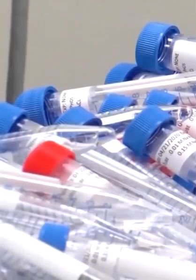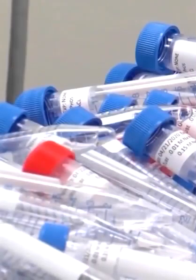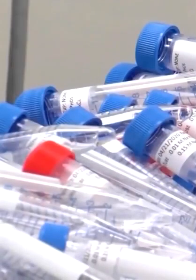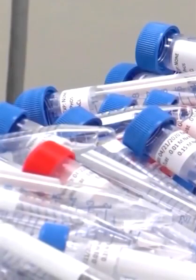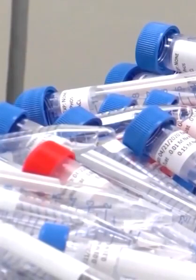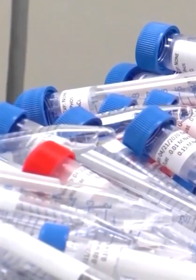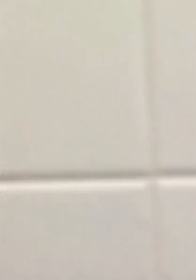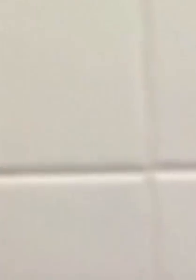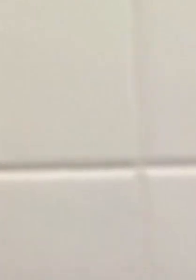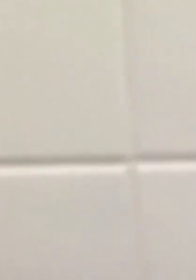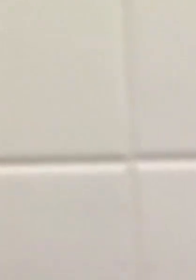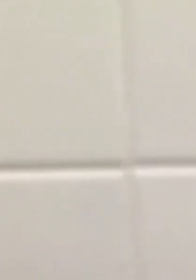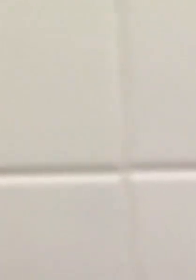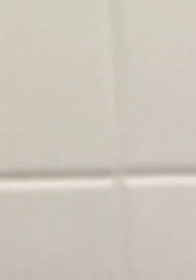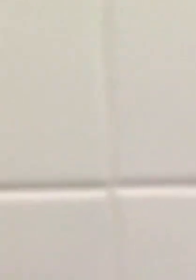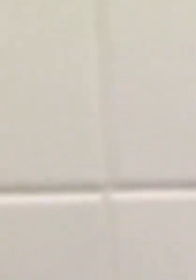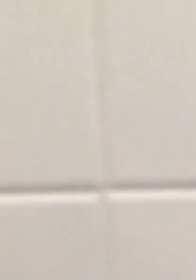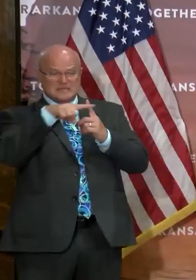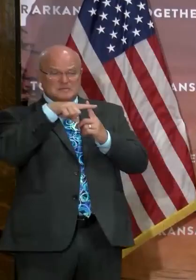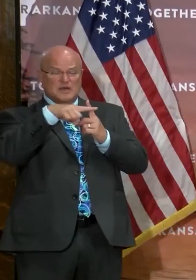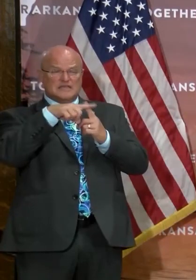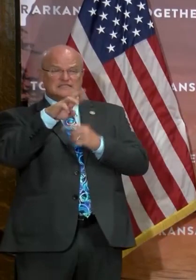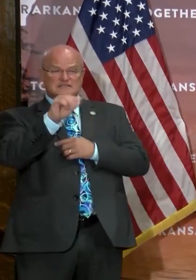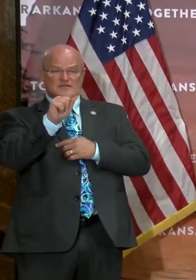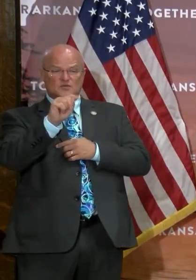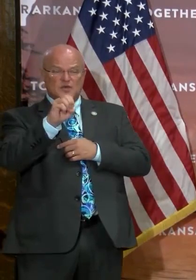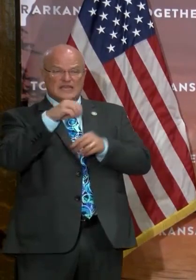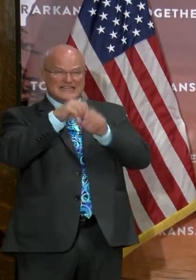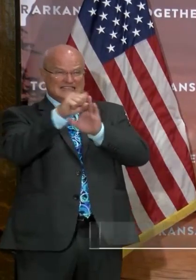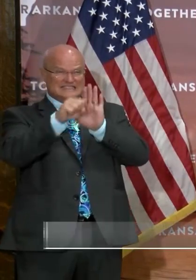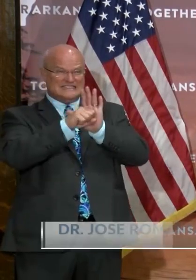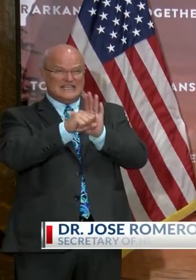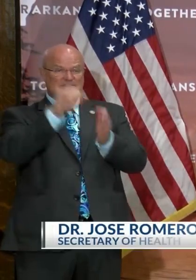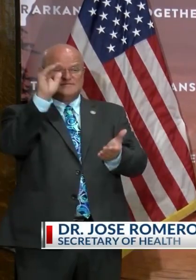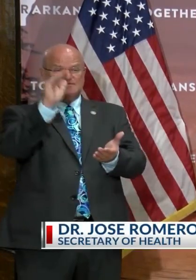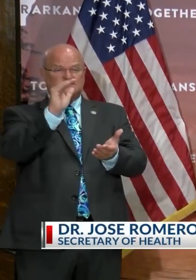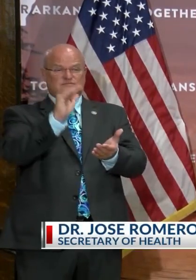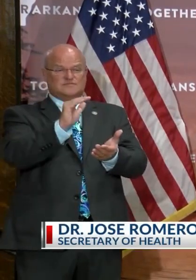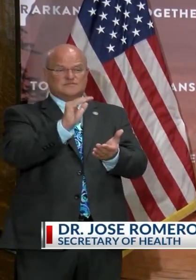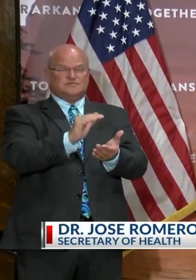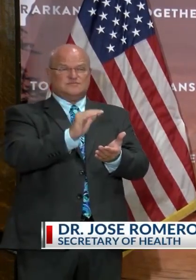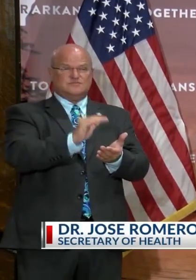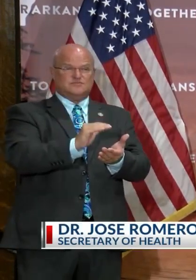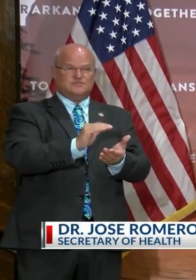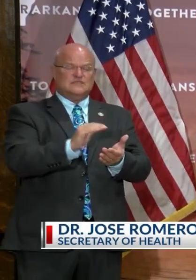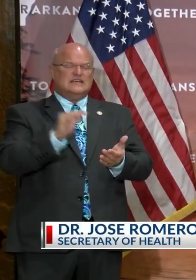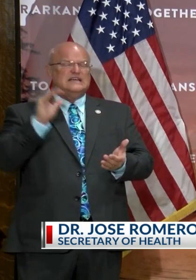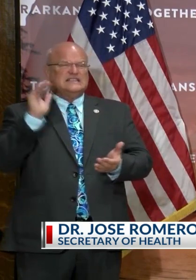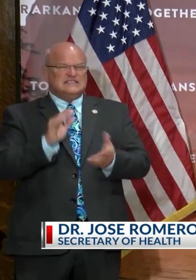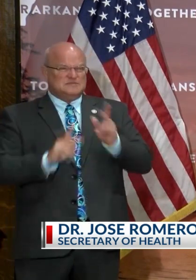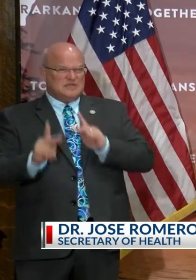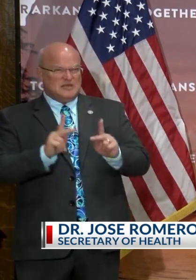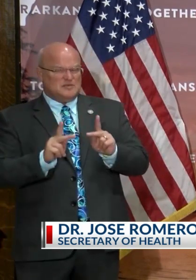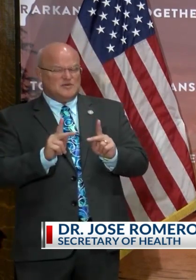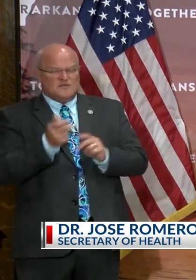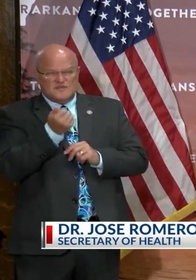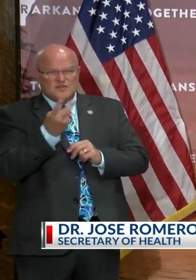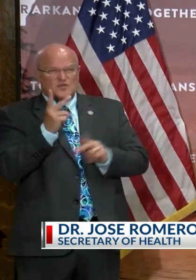ROBUST, OFFICIALS HOPE THAT THEY WILL START TO SEE THOSE CASE NUMBERS FOLLOW SUIT... DR ROMERO Interstate go down there in the kitchen less and